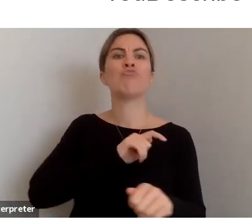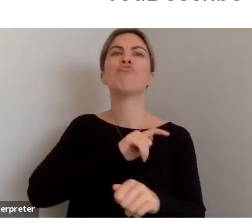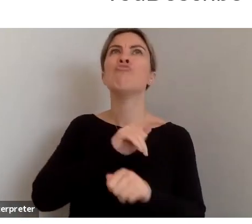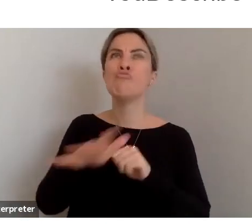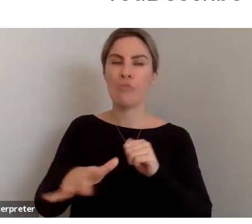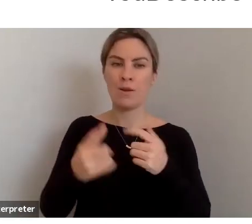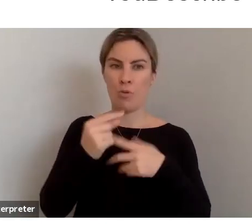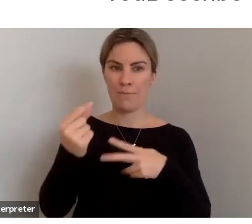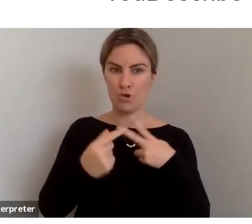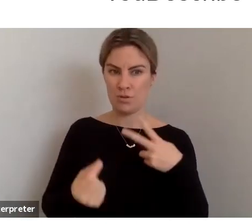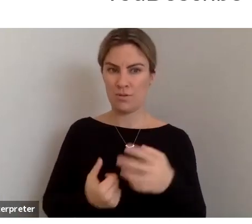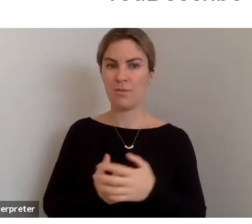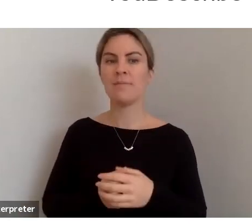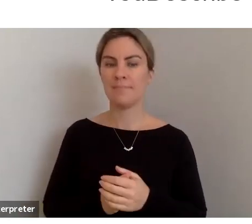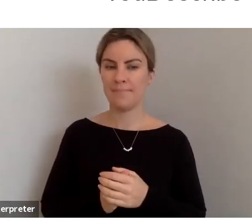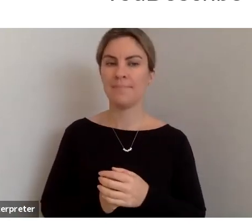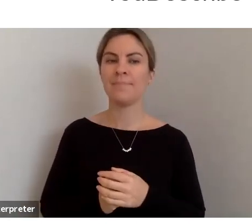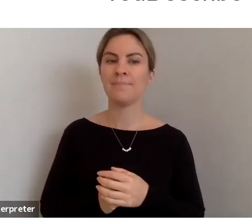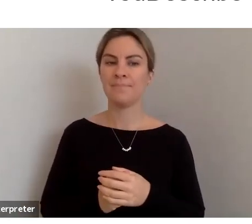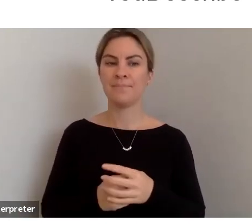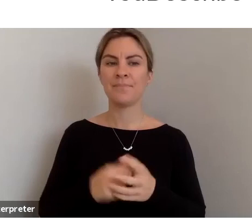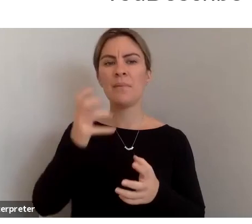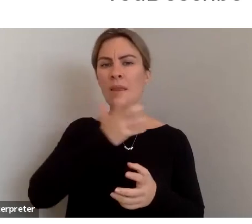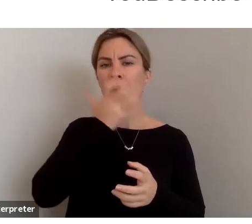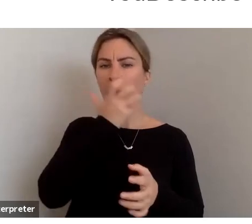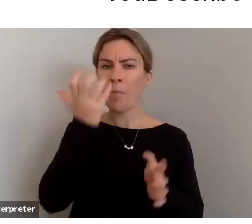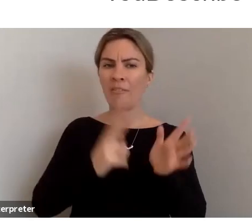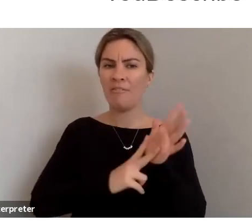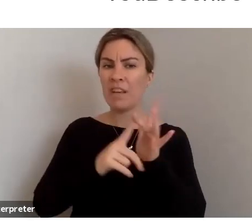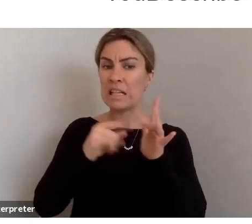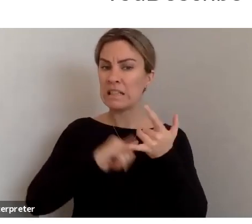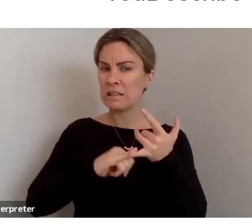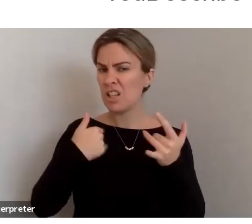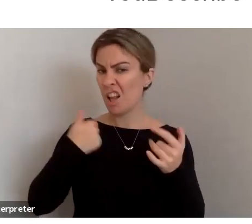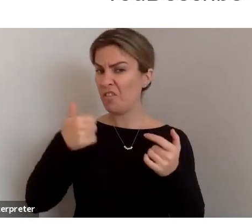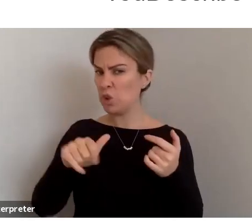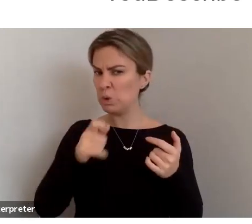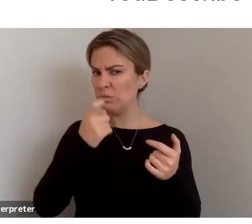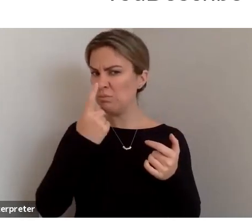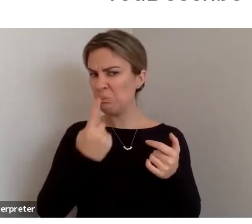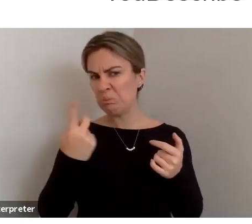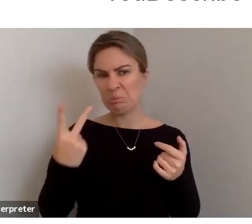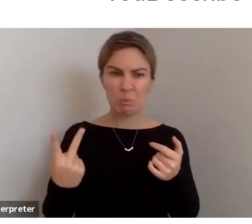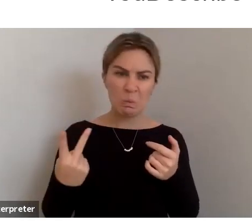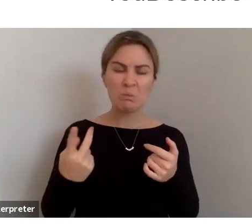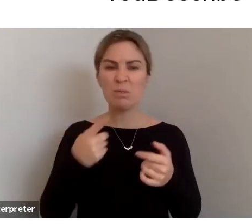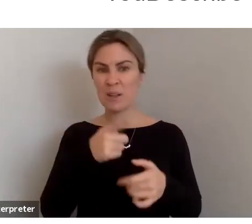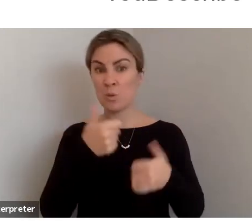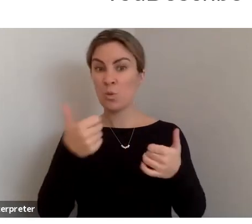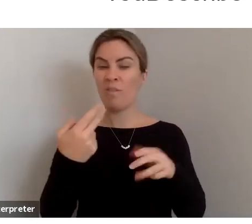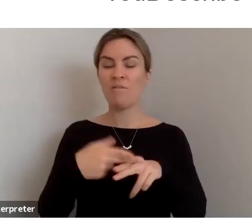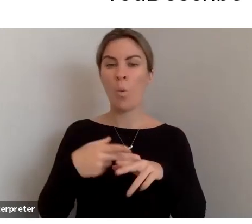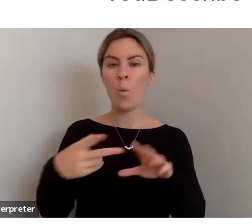Apple That is is a great option.